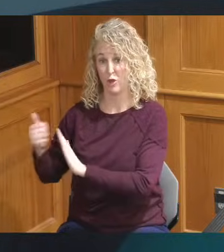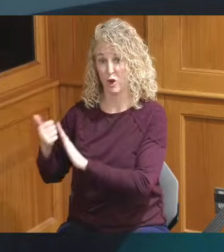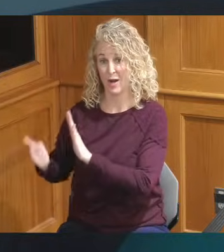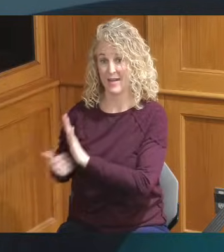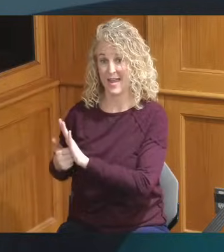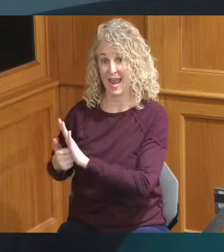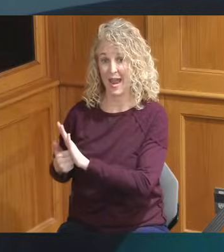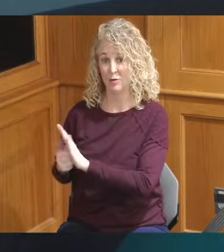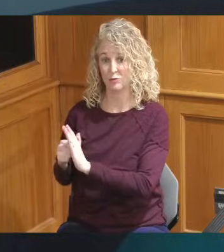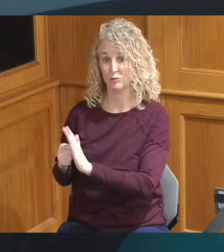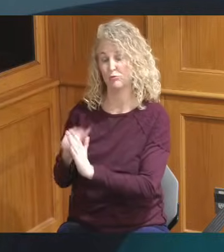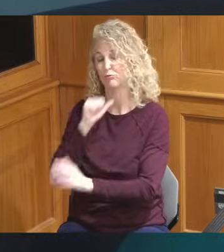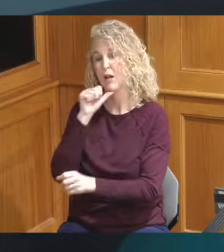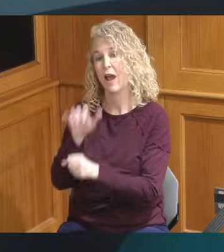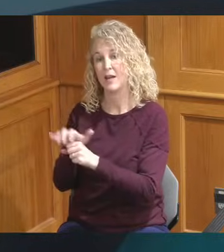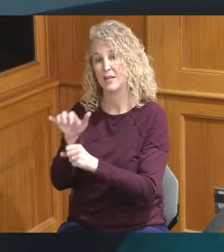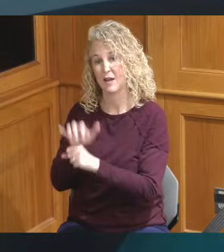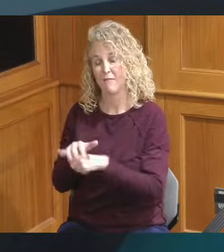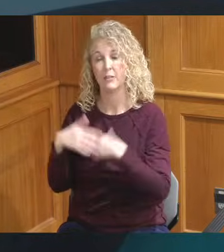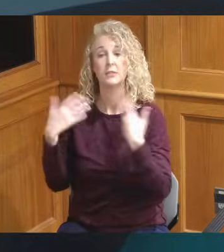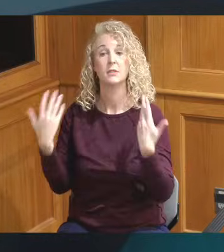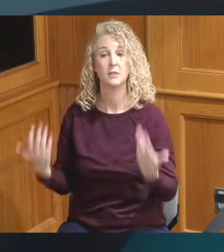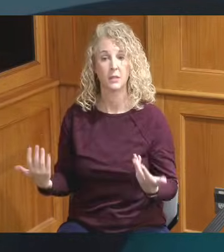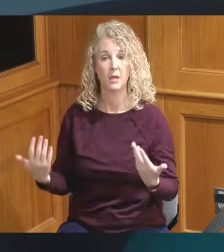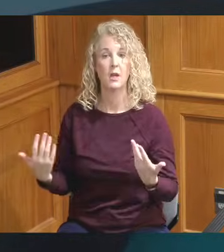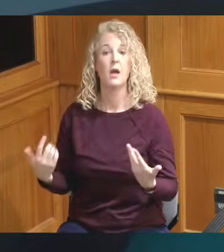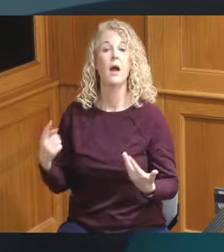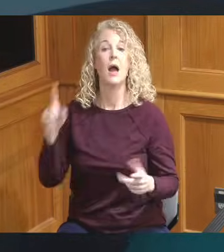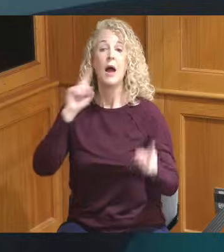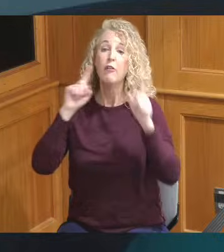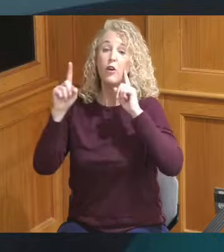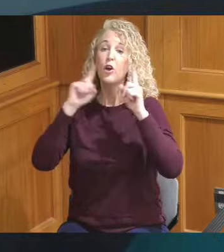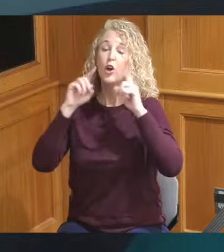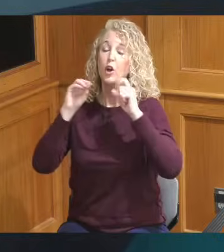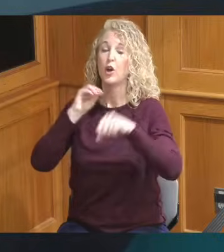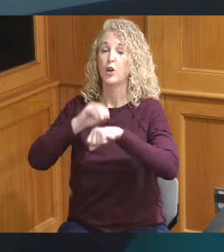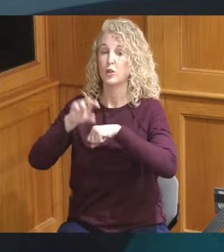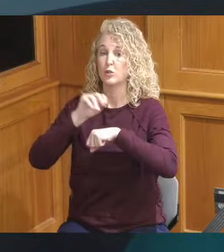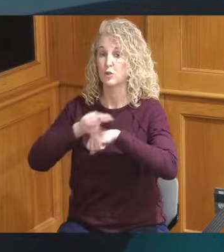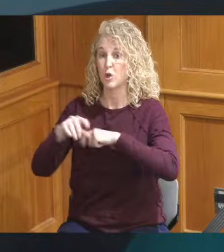pot and the waterfall. Now they have had some consultants but we have seen where consultants